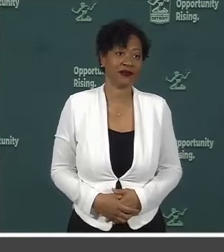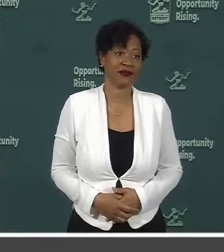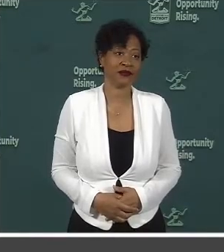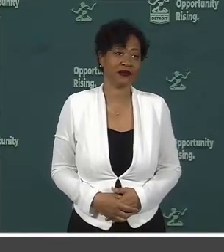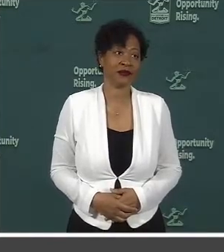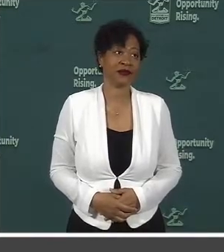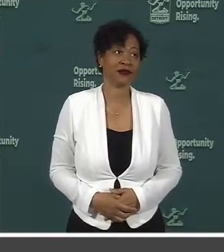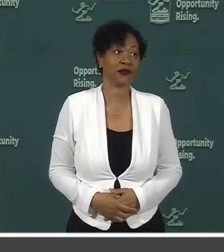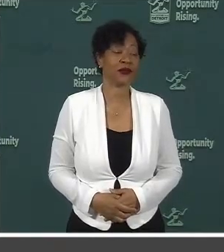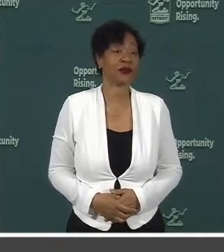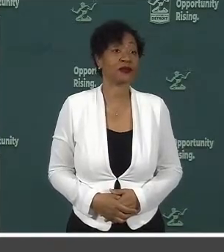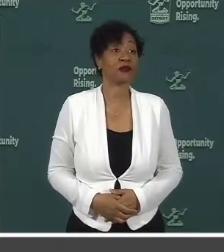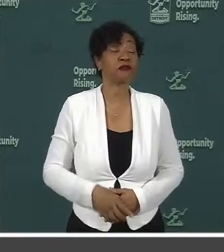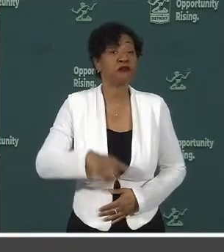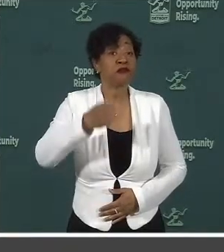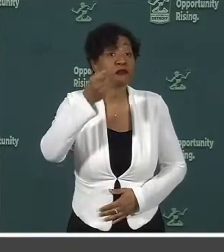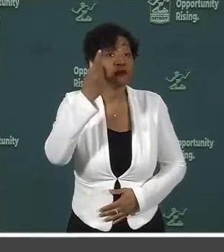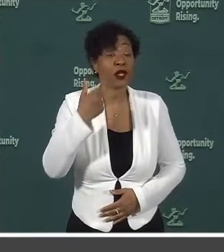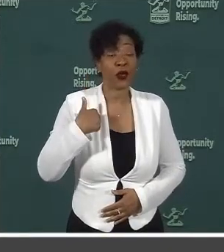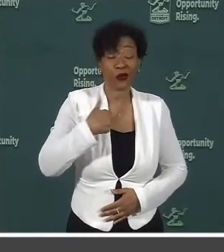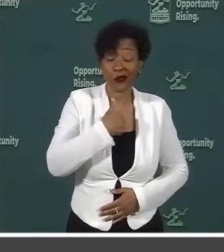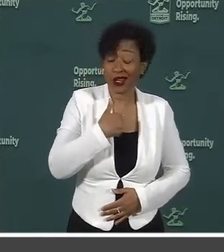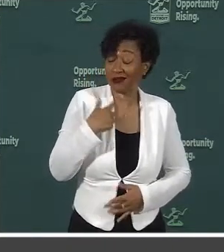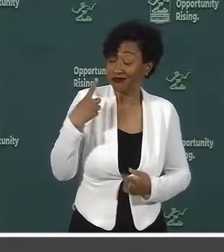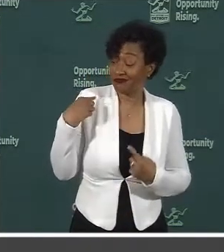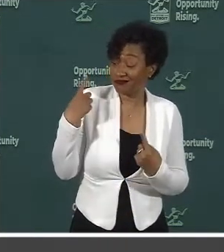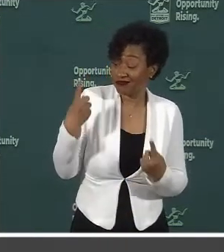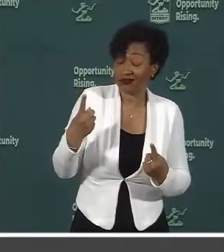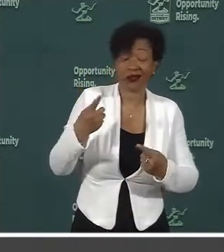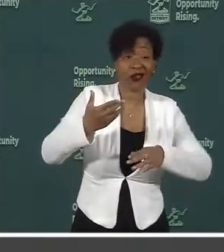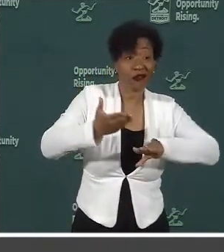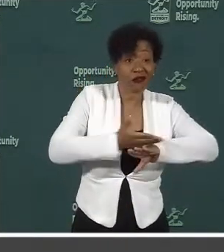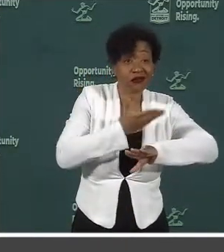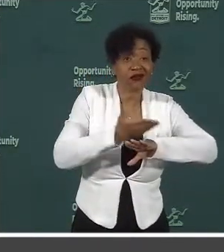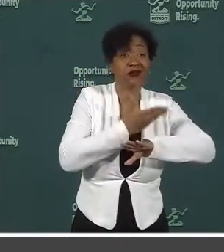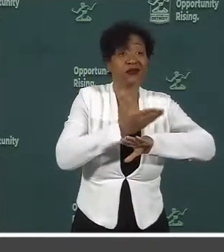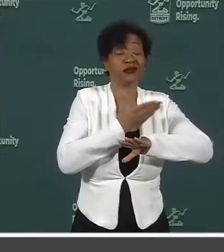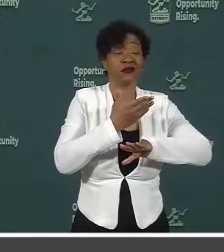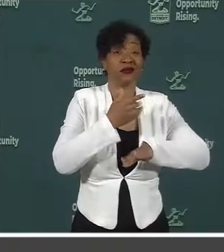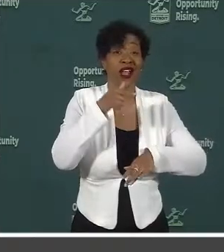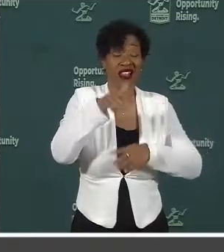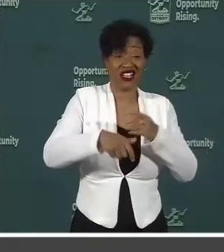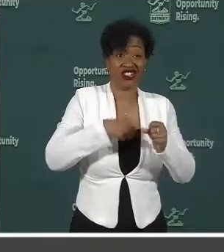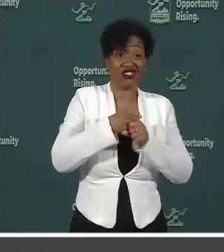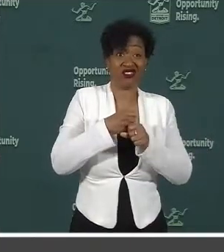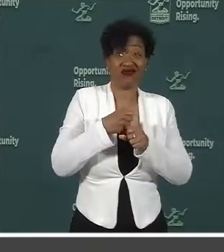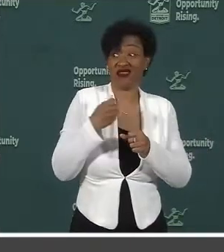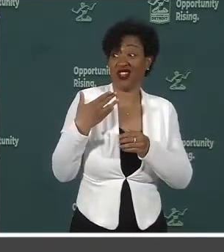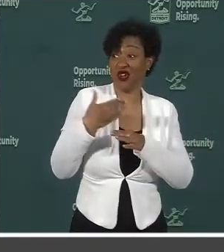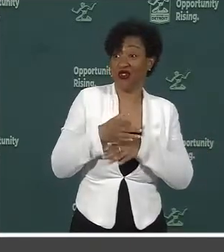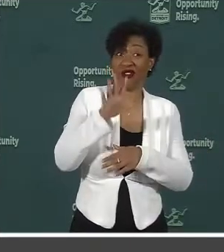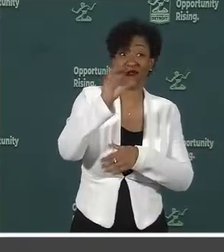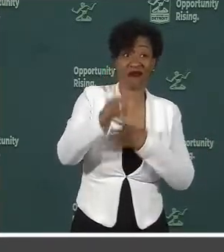HAD MORE CONSTRUCTION IN THIS CITY IN THE LAST YEAR THAN WE'VE HAD IN HALF A CENTURY ONE